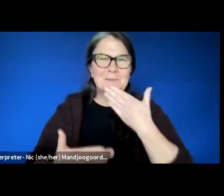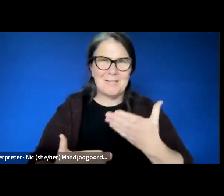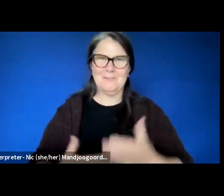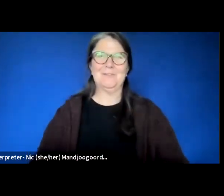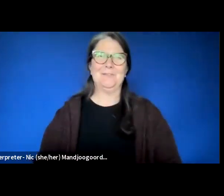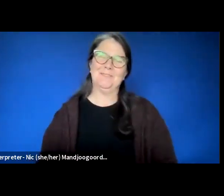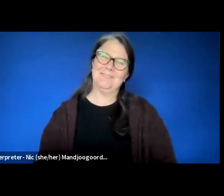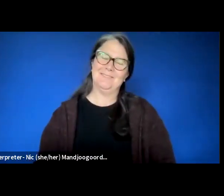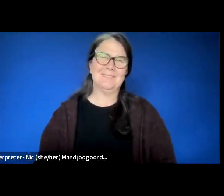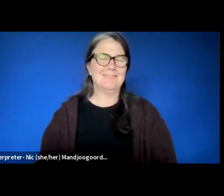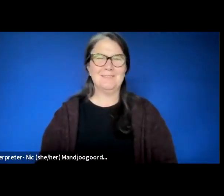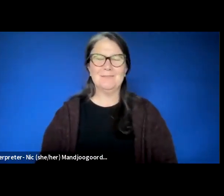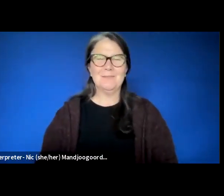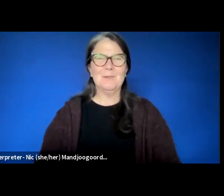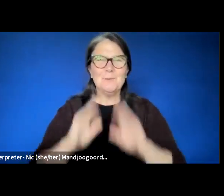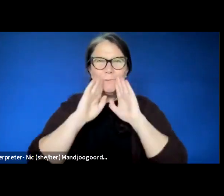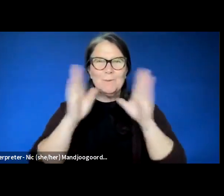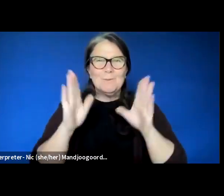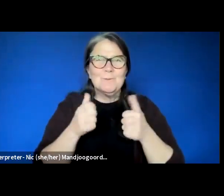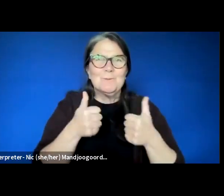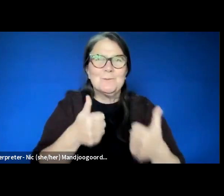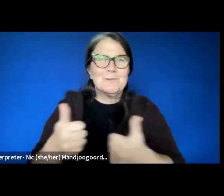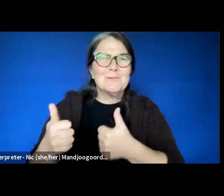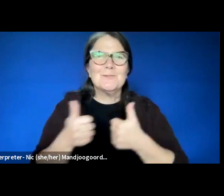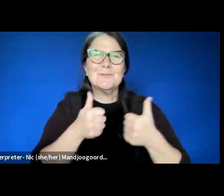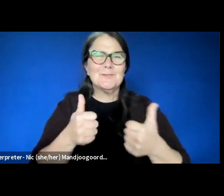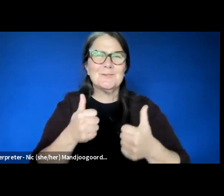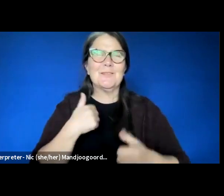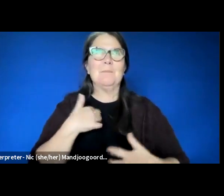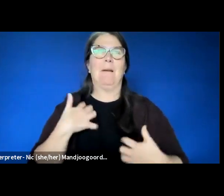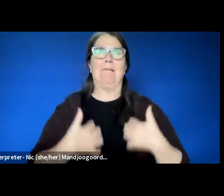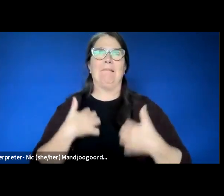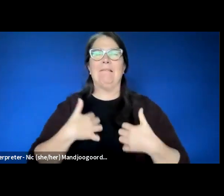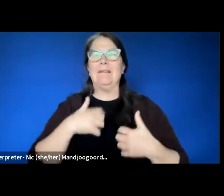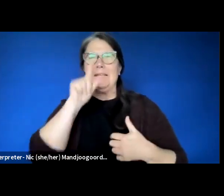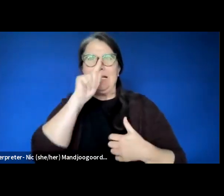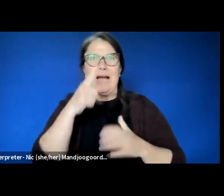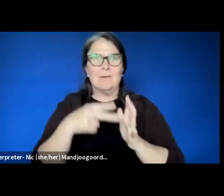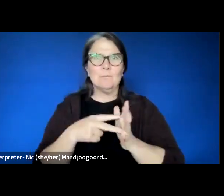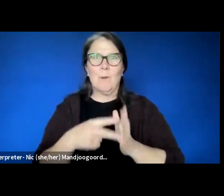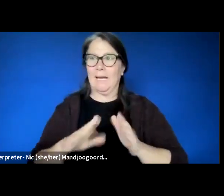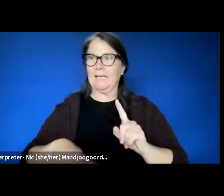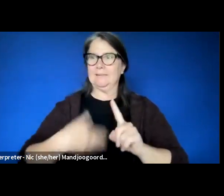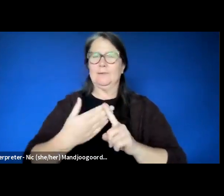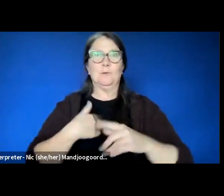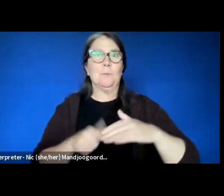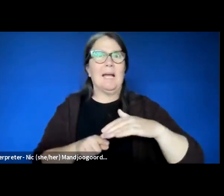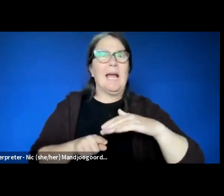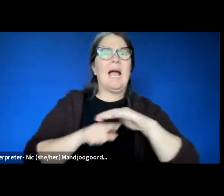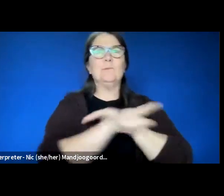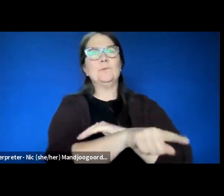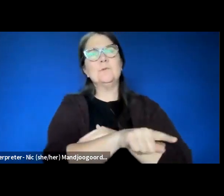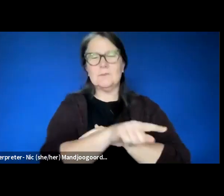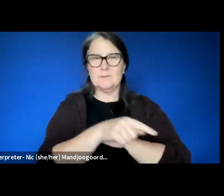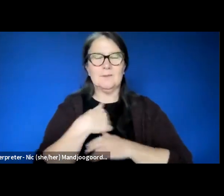Thank you so much. There we are. Thank you so much I can't wait I can't wait to get out it'll be watching live entertainment again